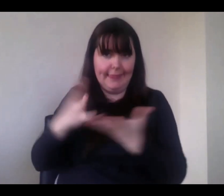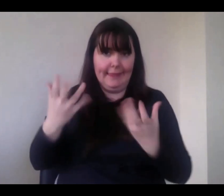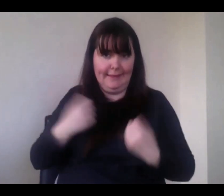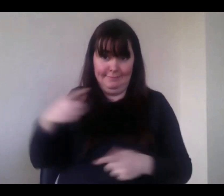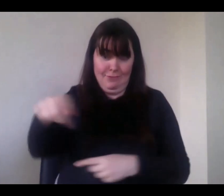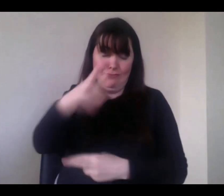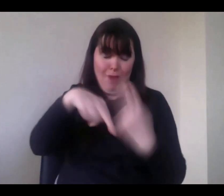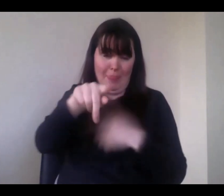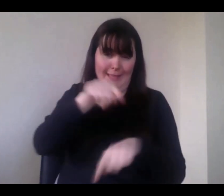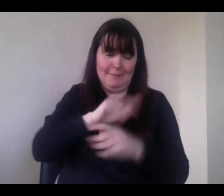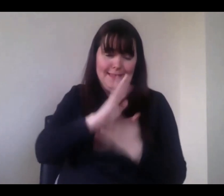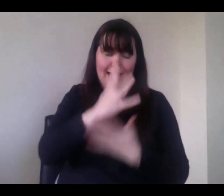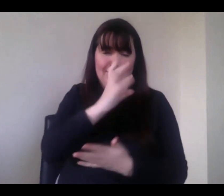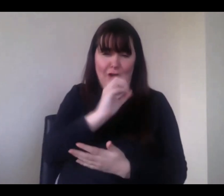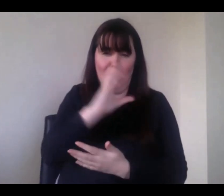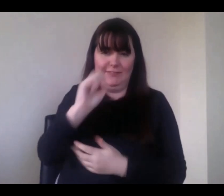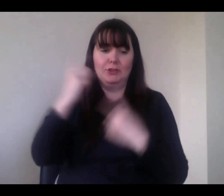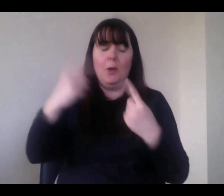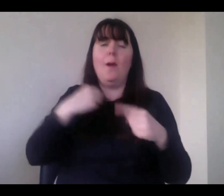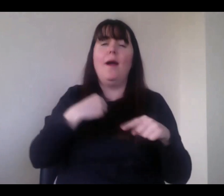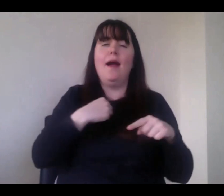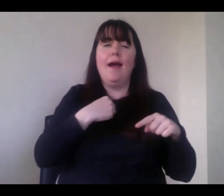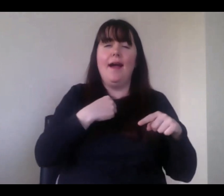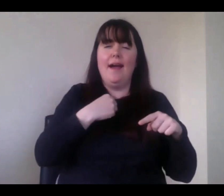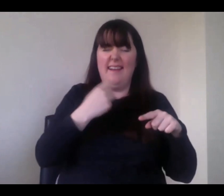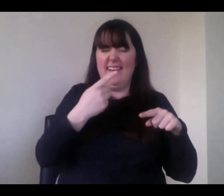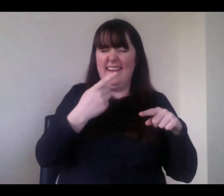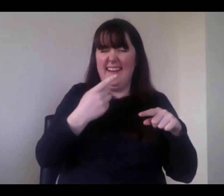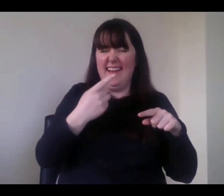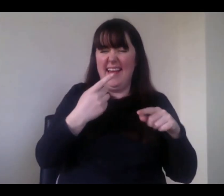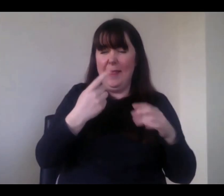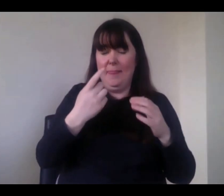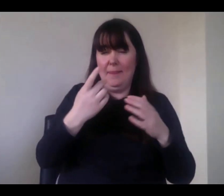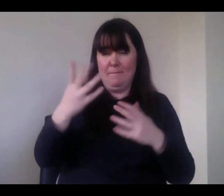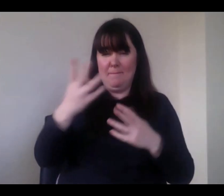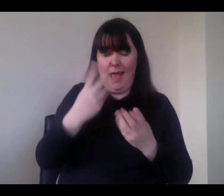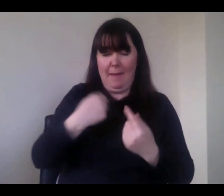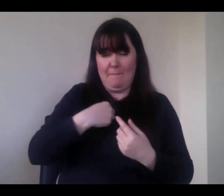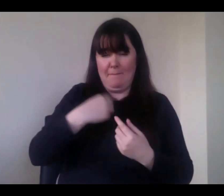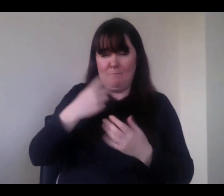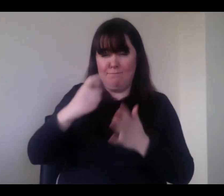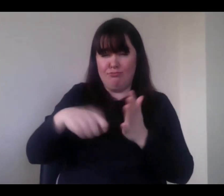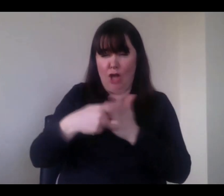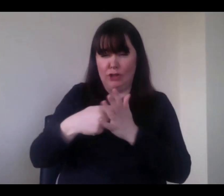signs, but it kind of died on the wayside because St Joseph's signs are what we call normal